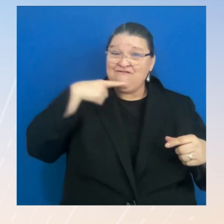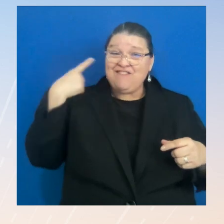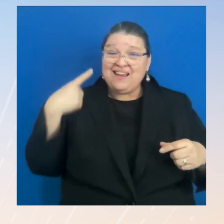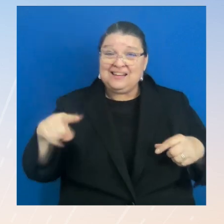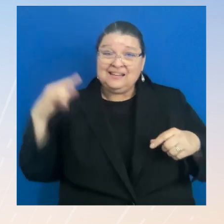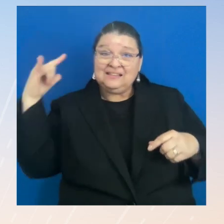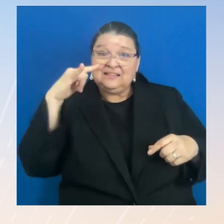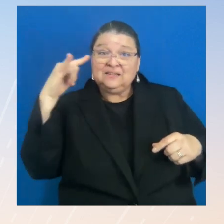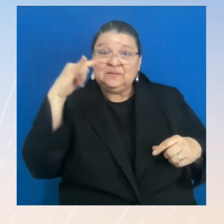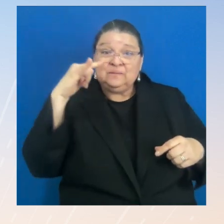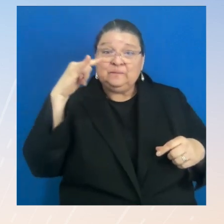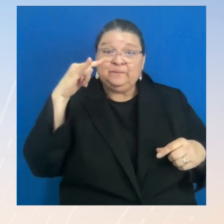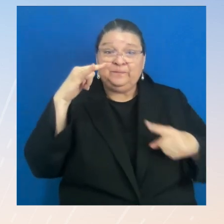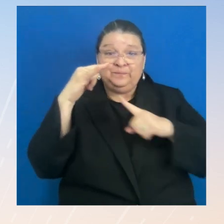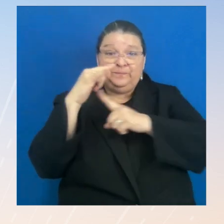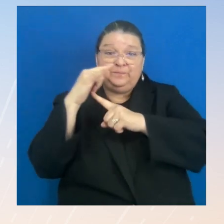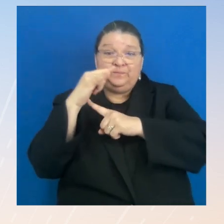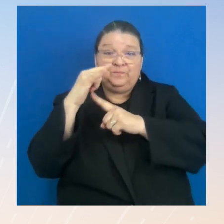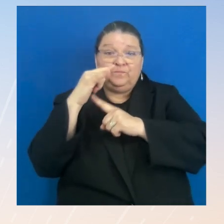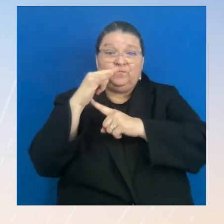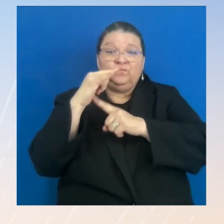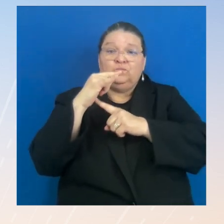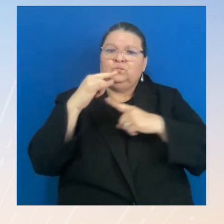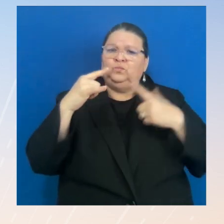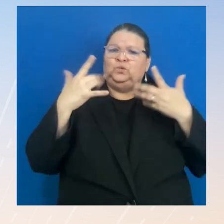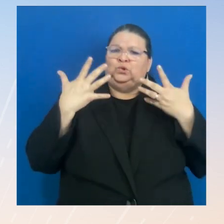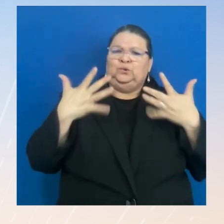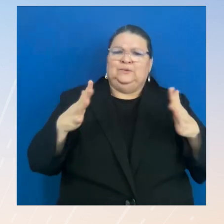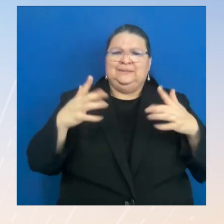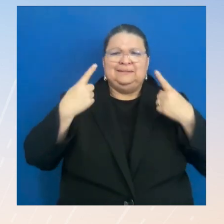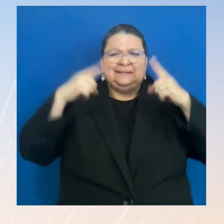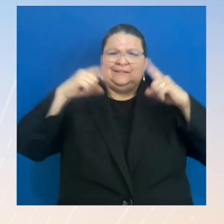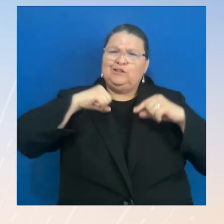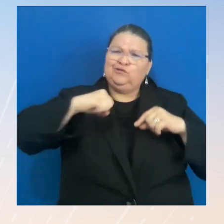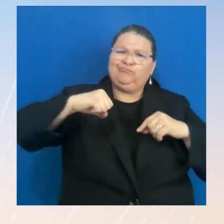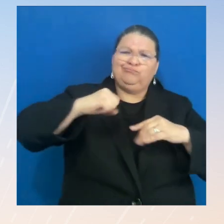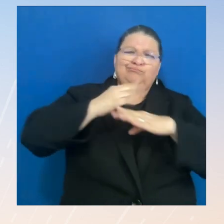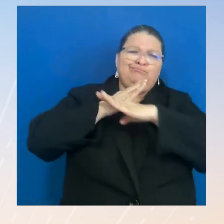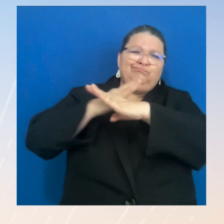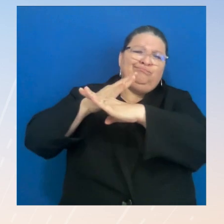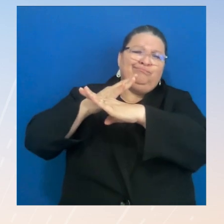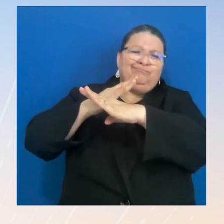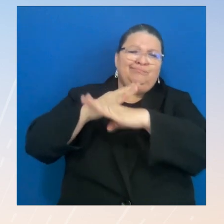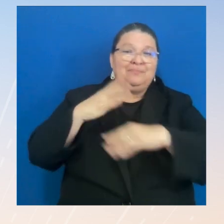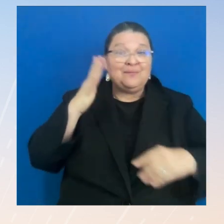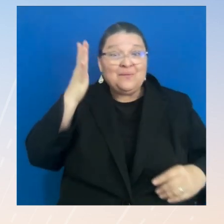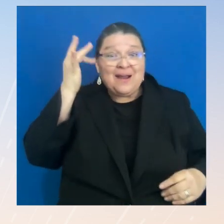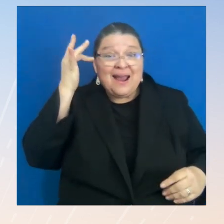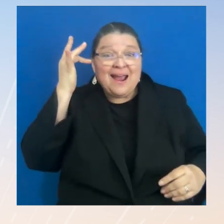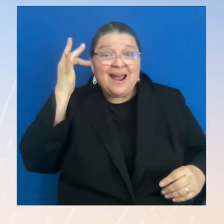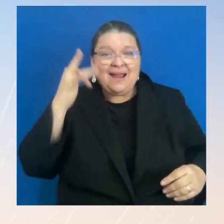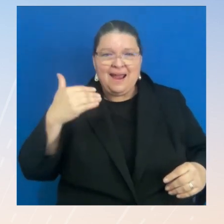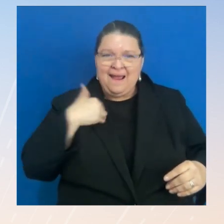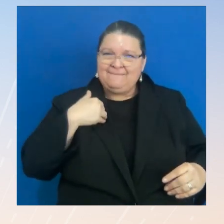and tactical ground-based air defense systems, which the United States has provided the vast majority of. So, what we're talking about here